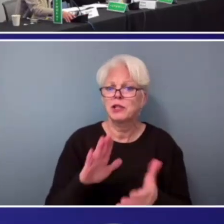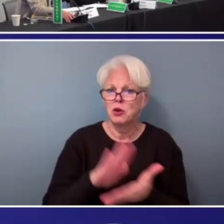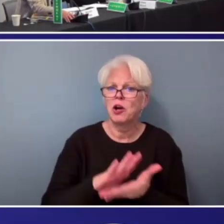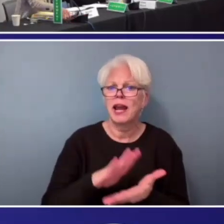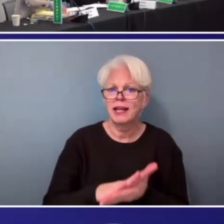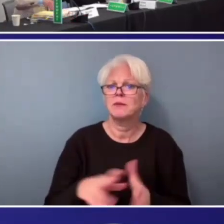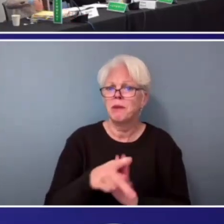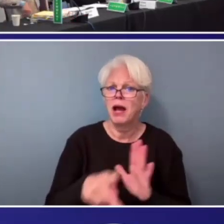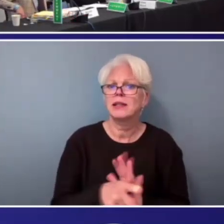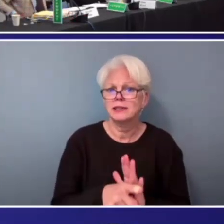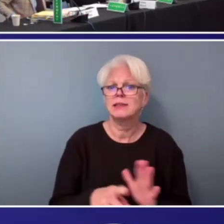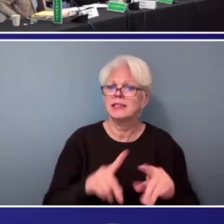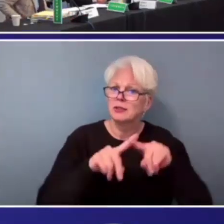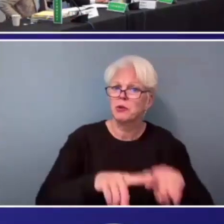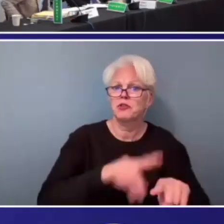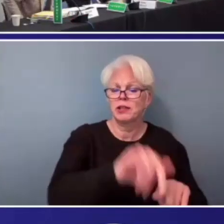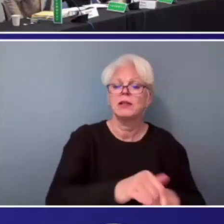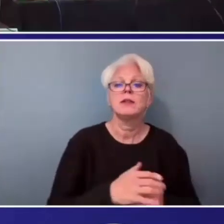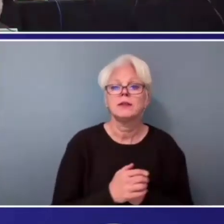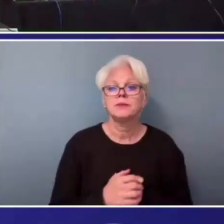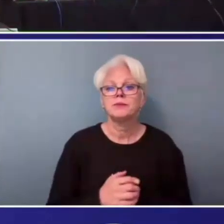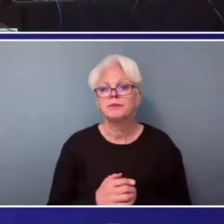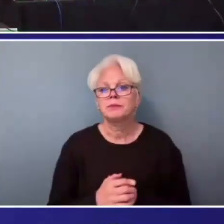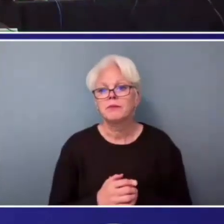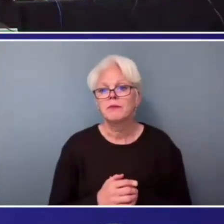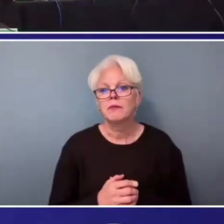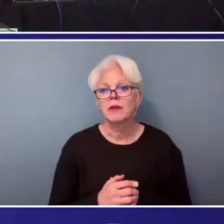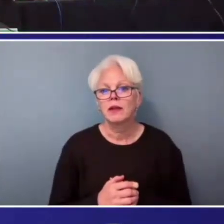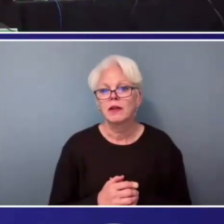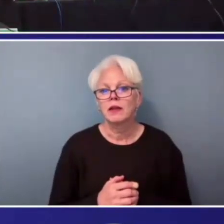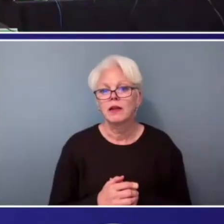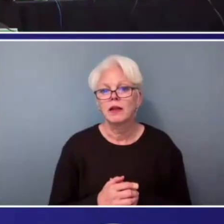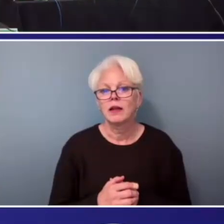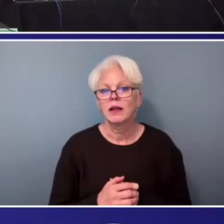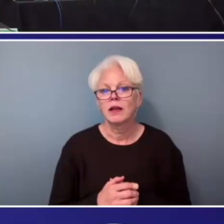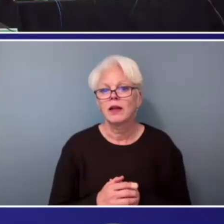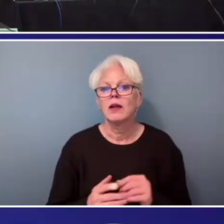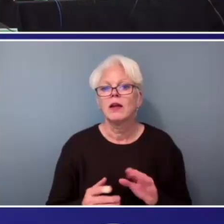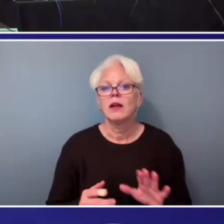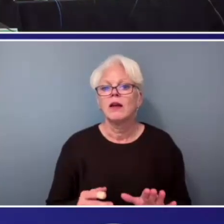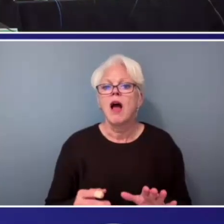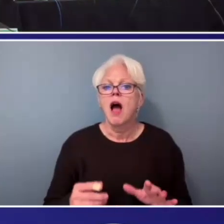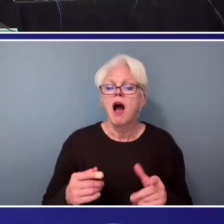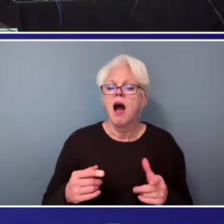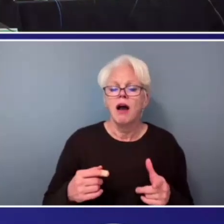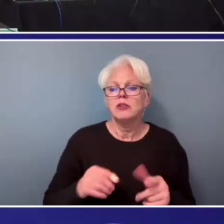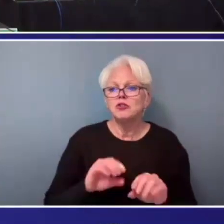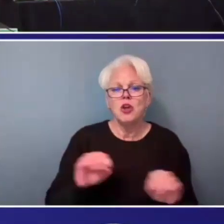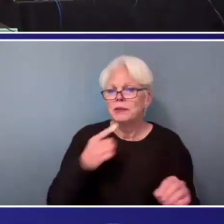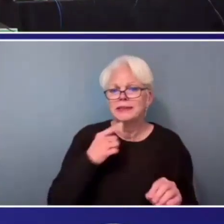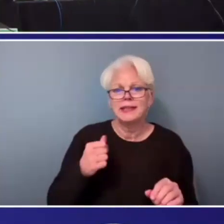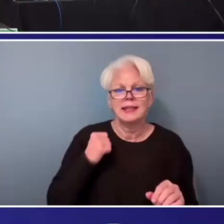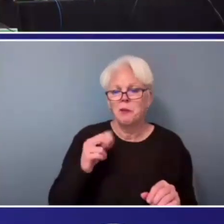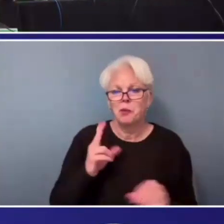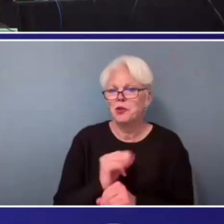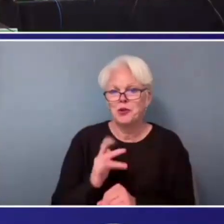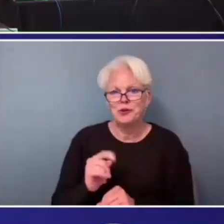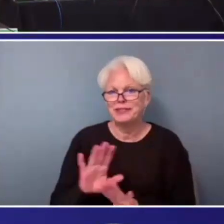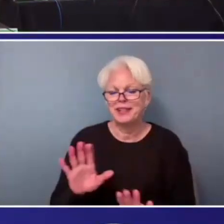Yeah. I don't think I, I heard any discussion with regard to not using CIP code. It's whether or not when you're applying